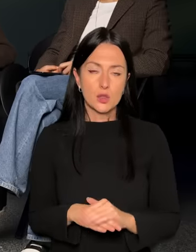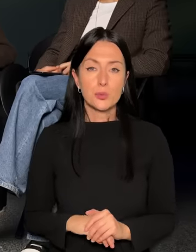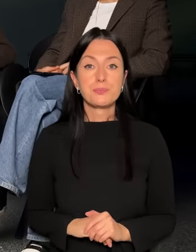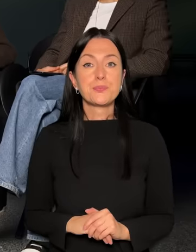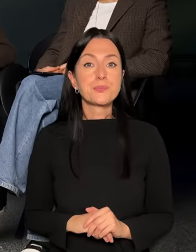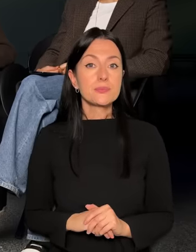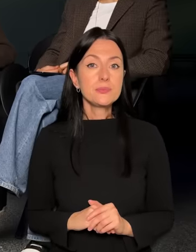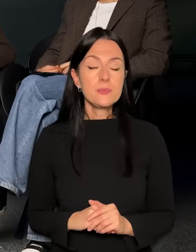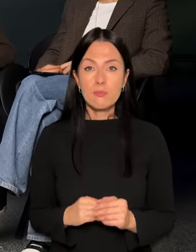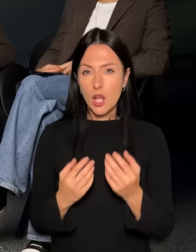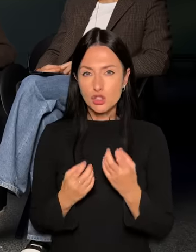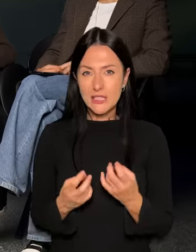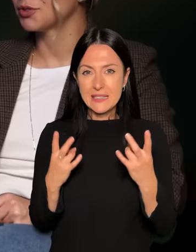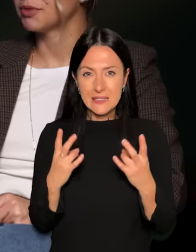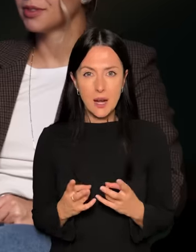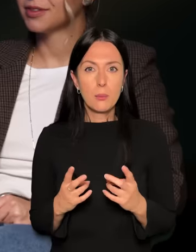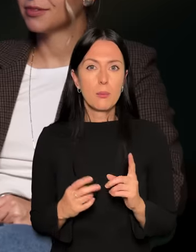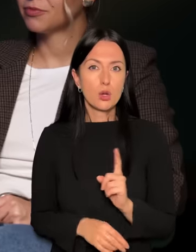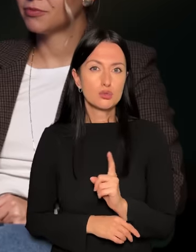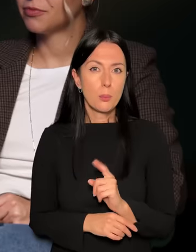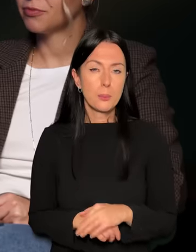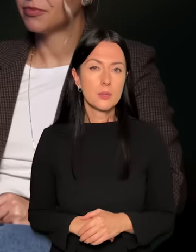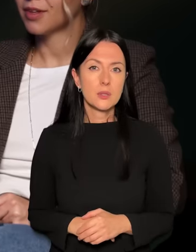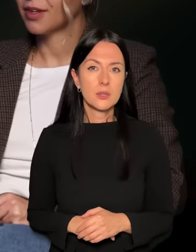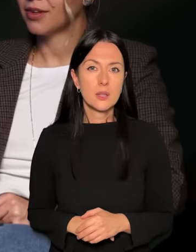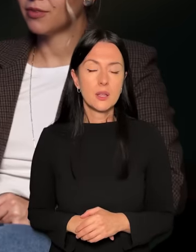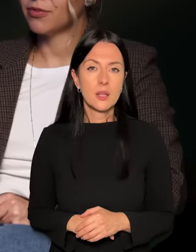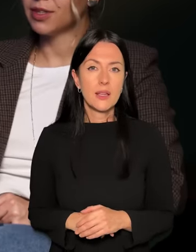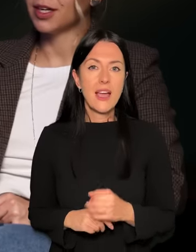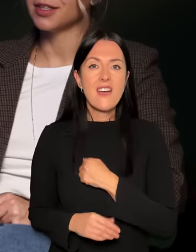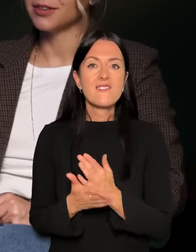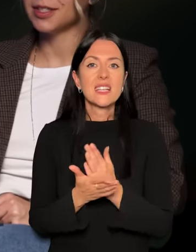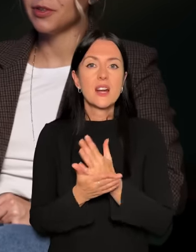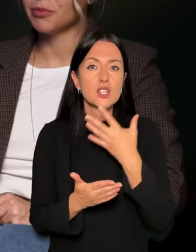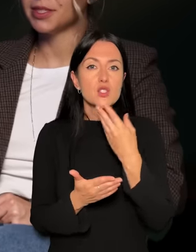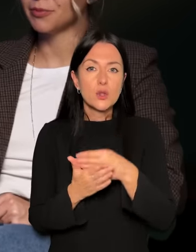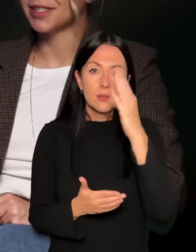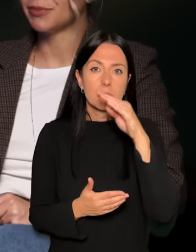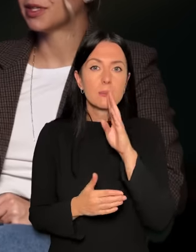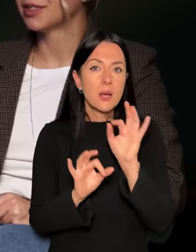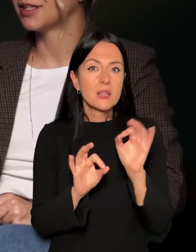Veterans should talk to their parents about this themselves.